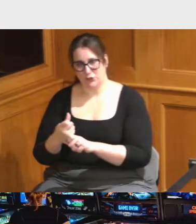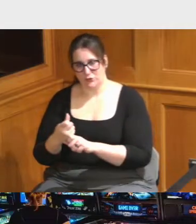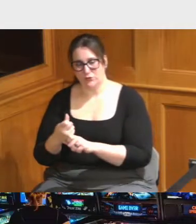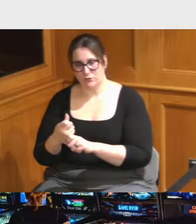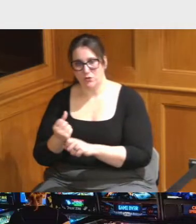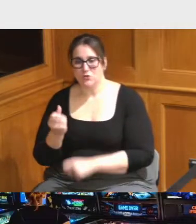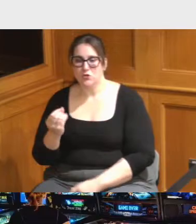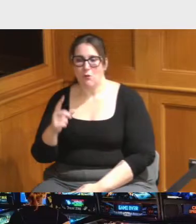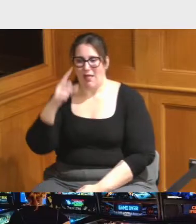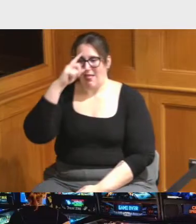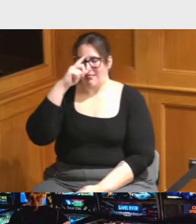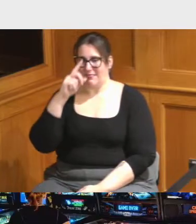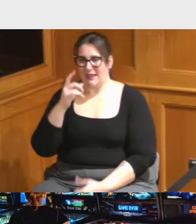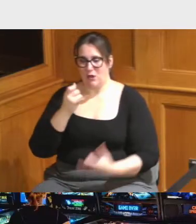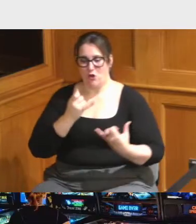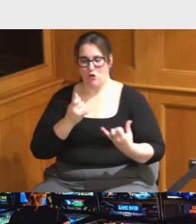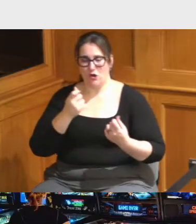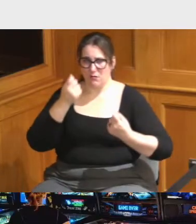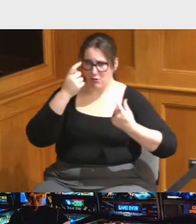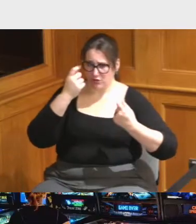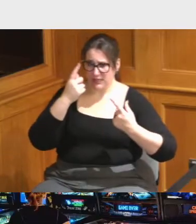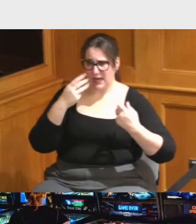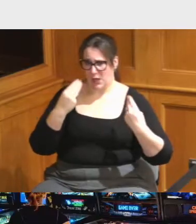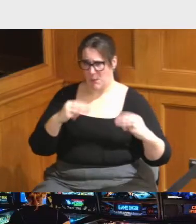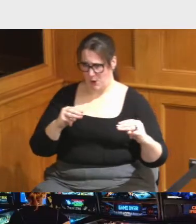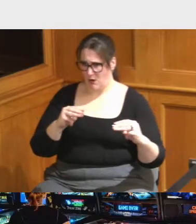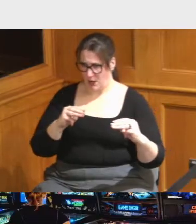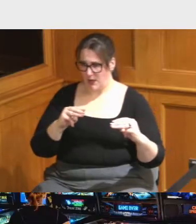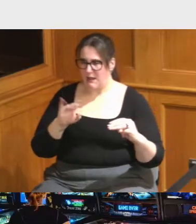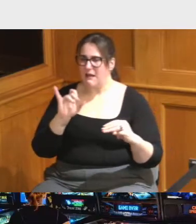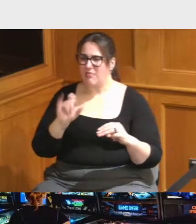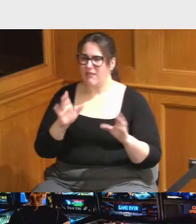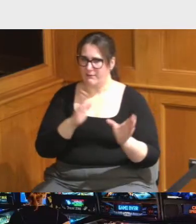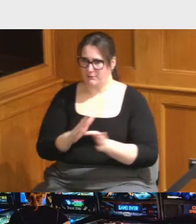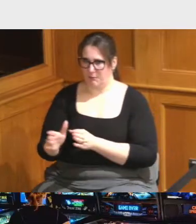is are based on our current understanding of the market and we'll talk a little bit more about the